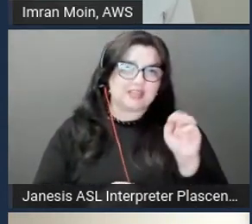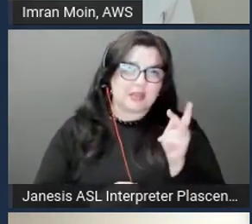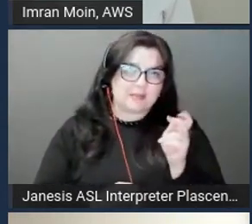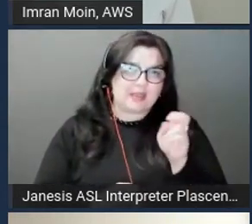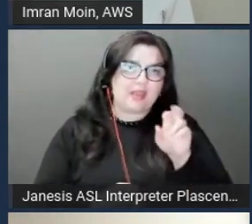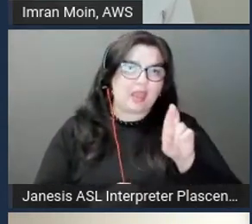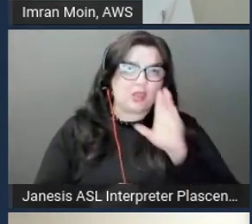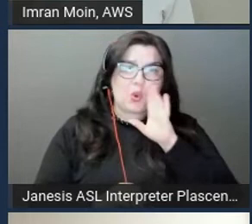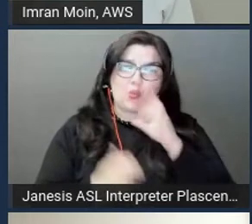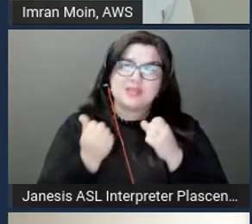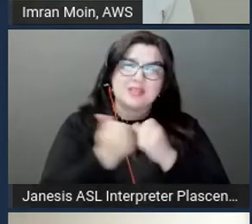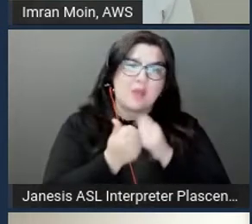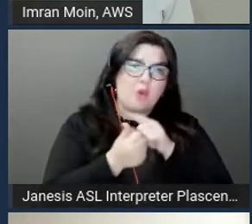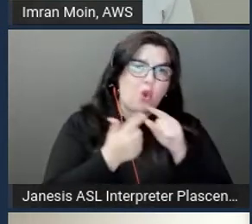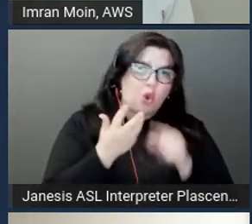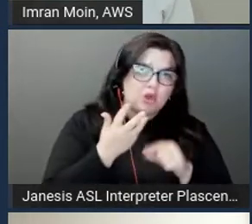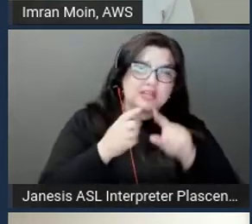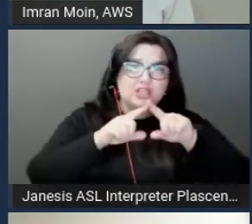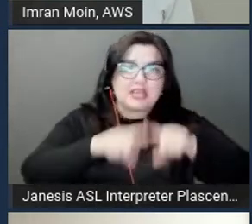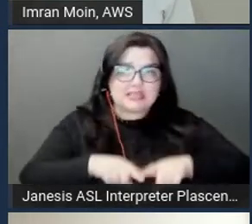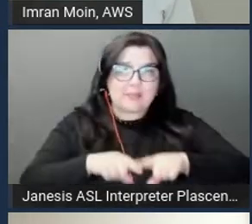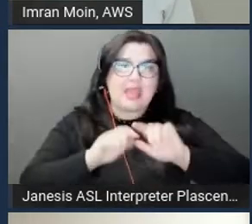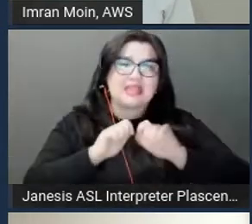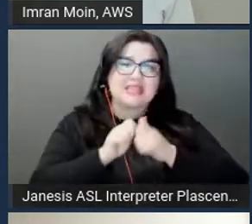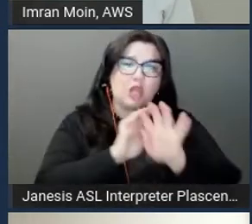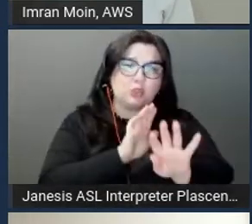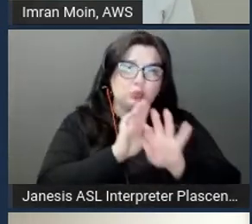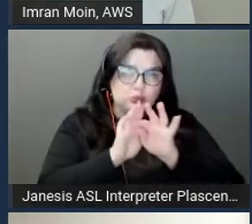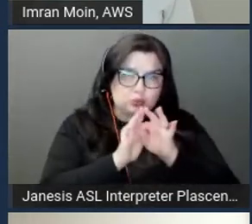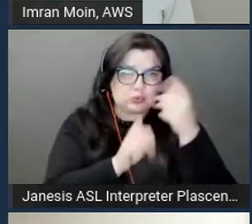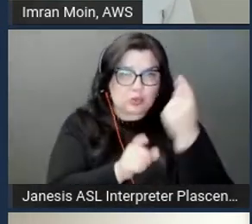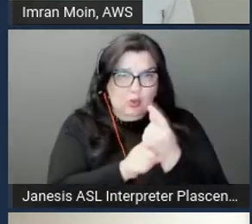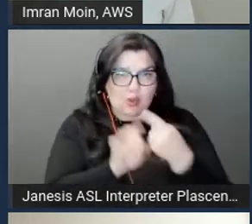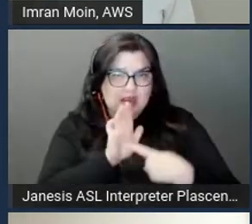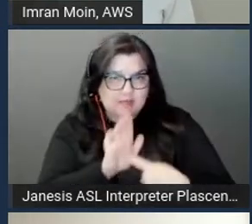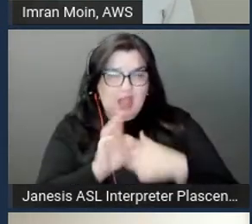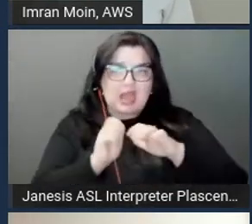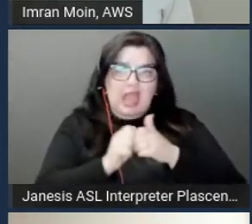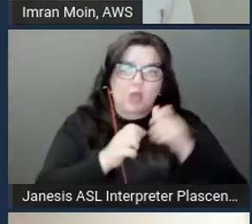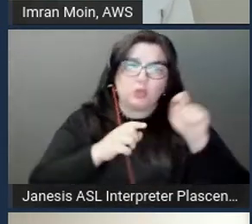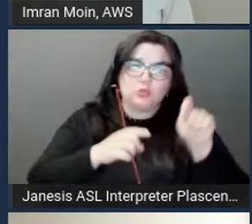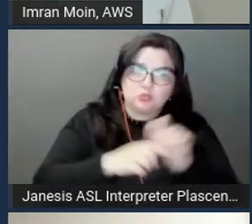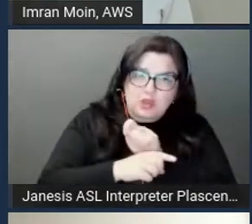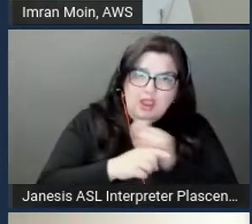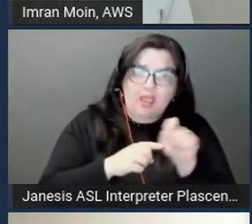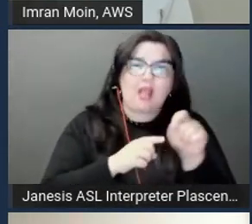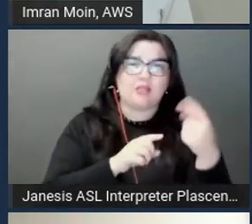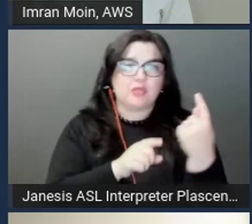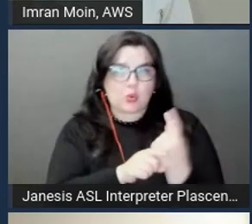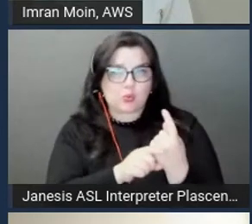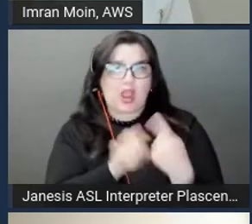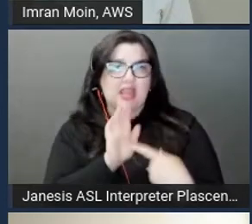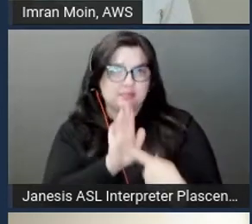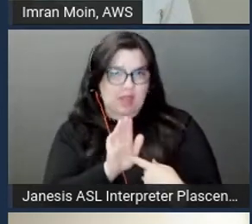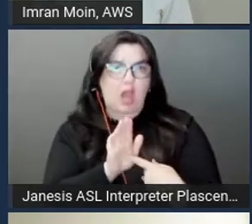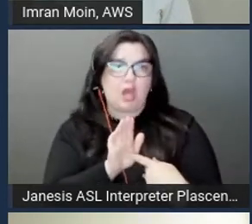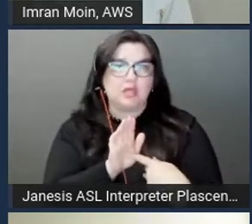It's just how you choose the right model, how you train the right model, that is where each of your use cases (speaking faintly).